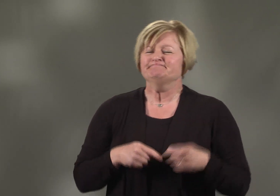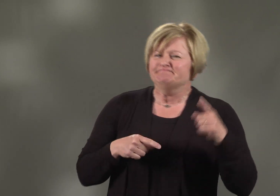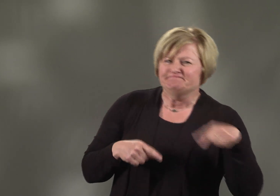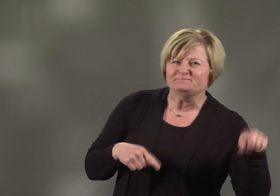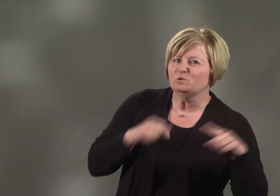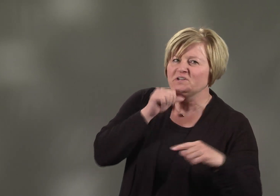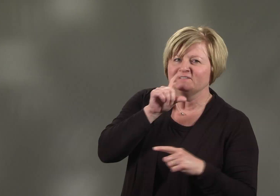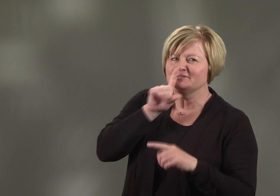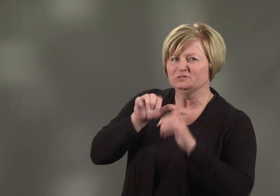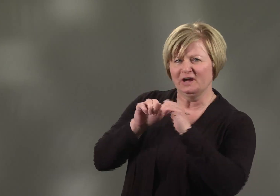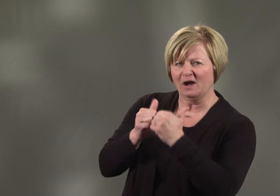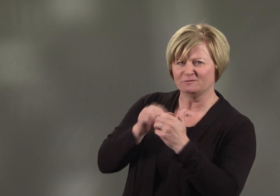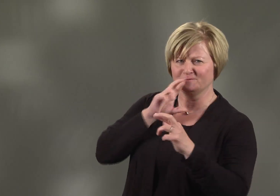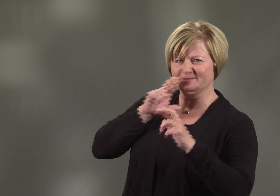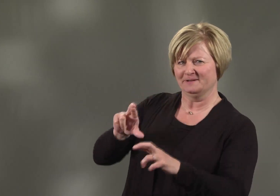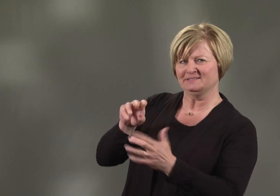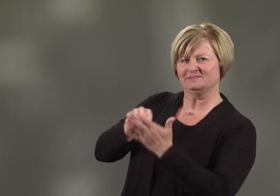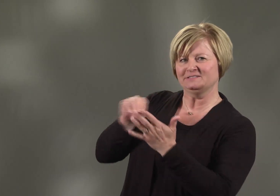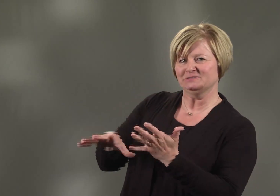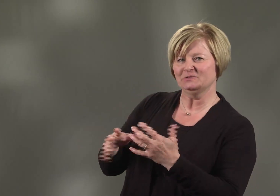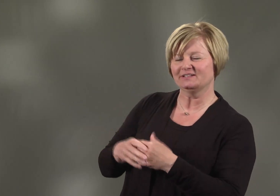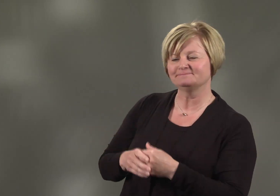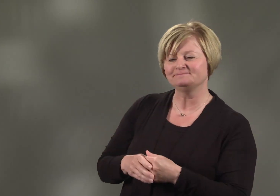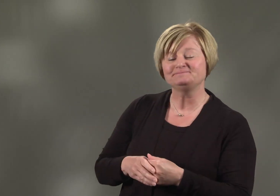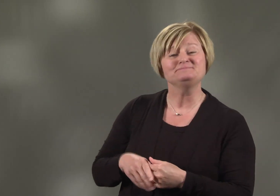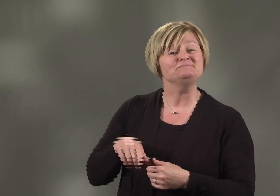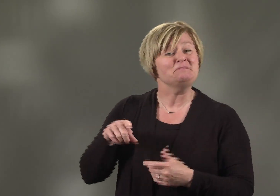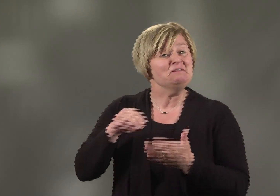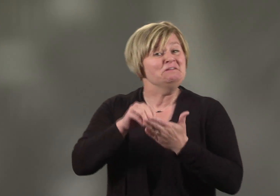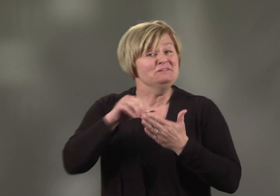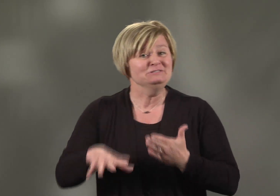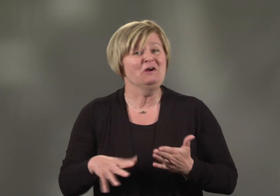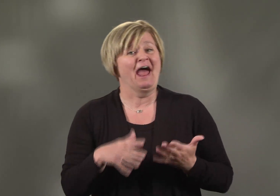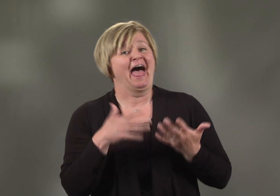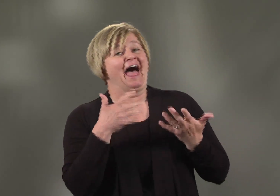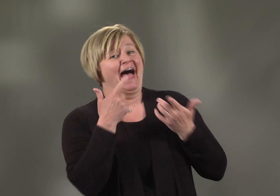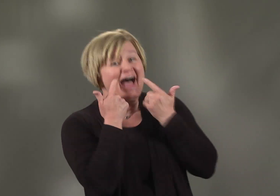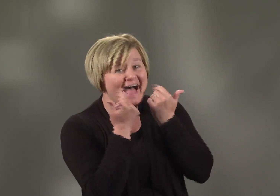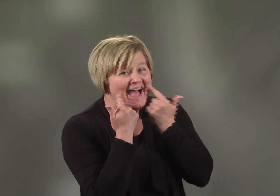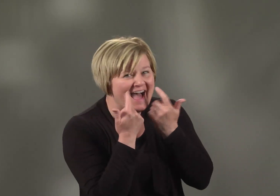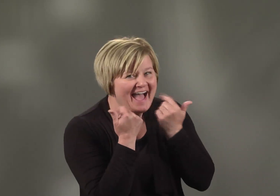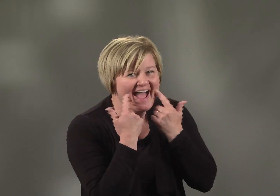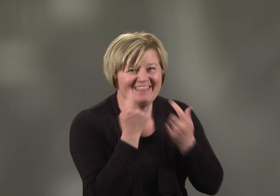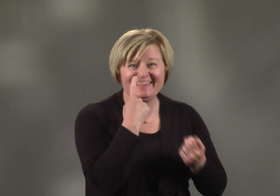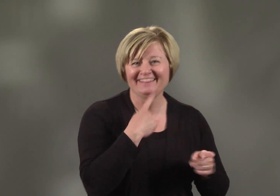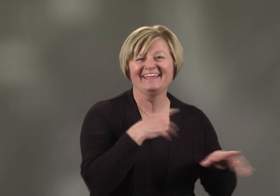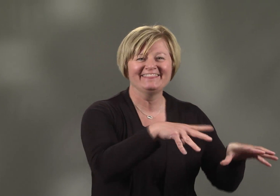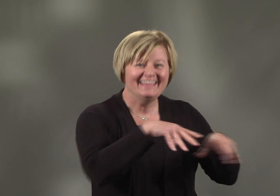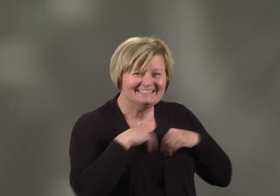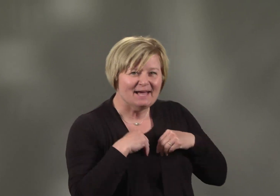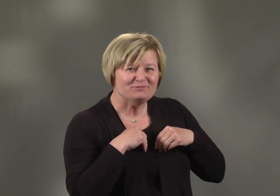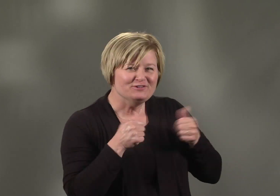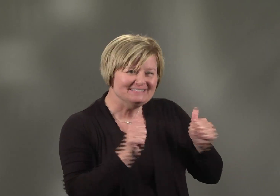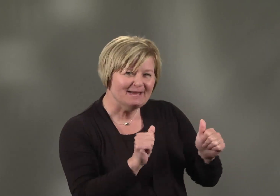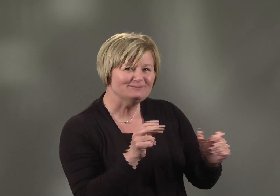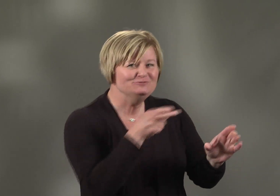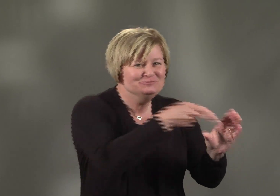Smiles were fake and uncomfortable. They were unsure of how to respond to the student. The student laughs at them,